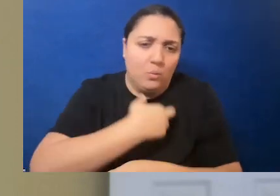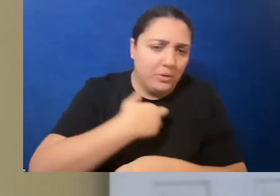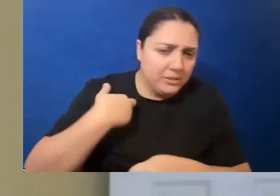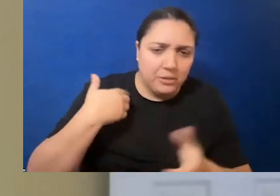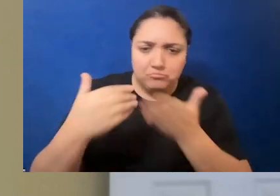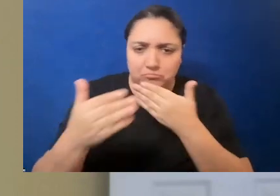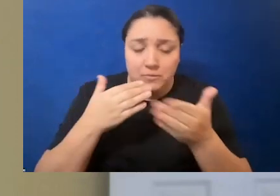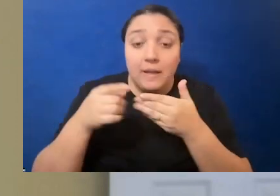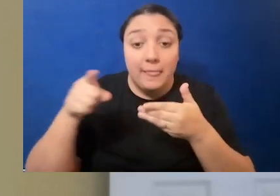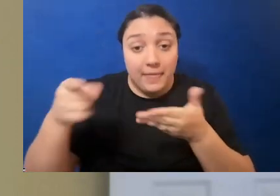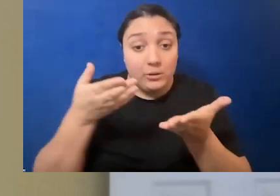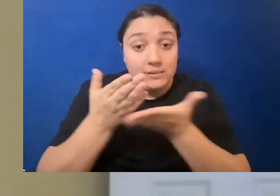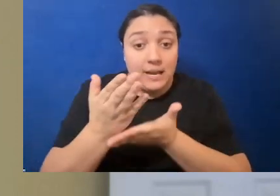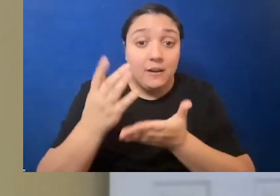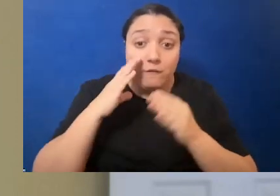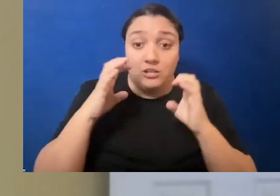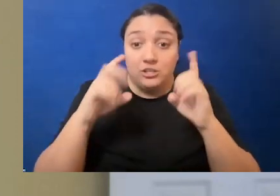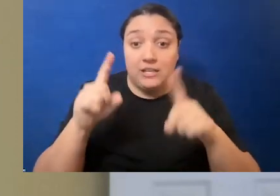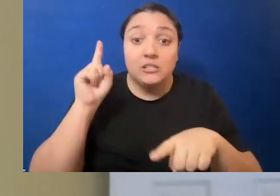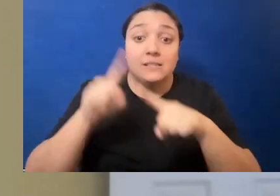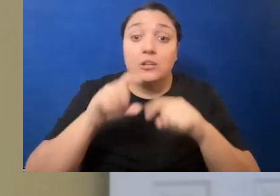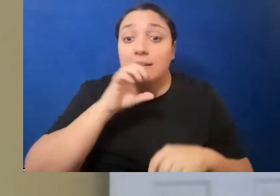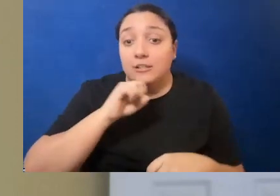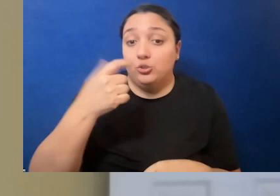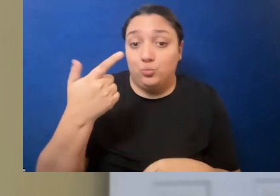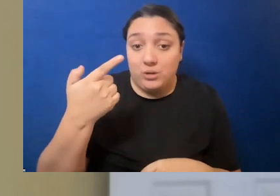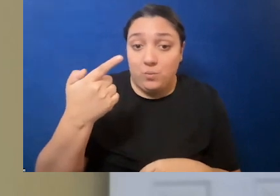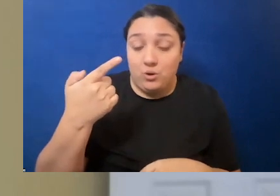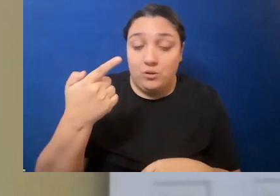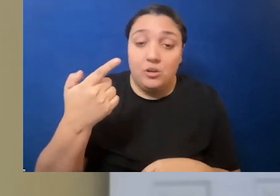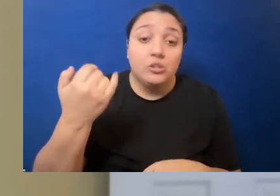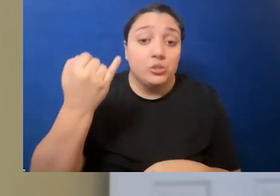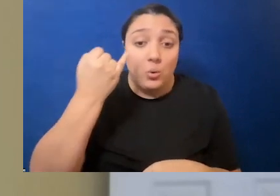THEY HAVE RECEIVED THE DIPLOMA THEY ARE ENTITLED TO EDUCATION